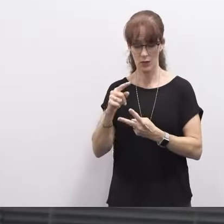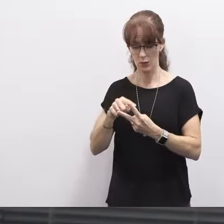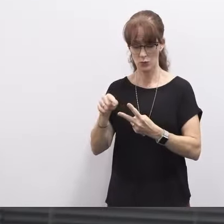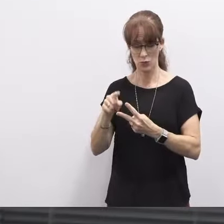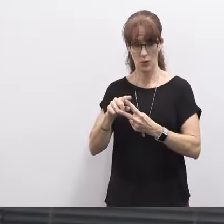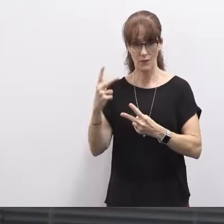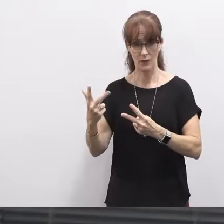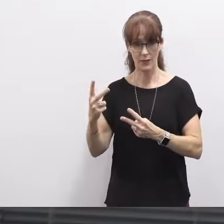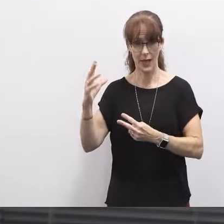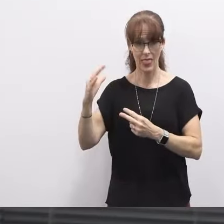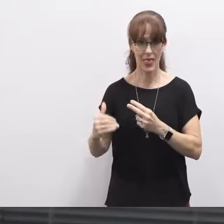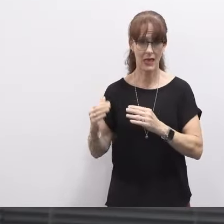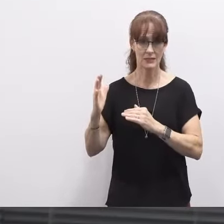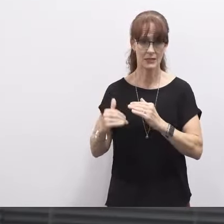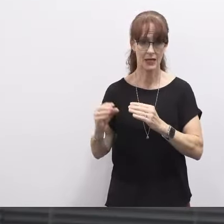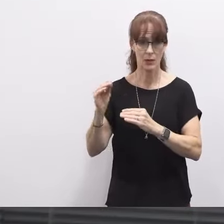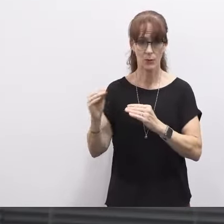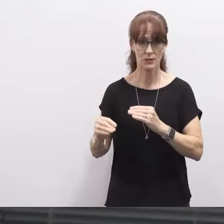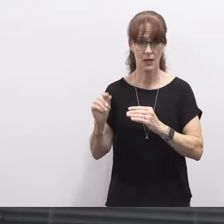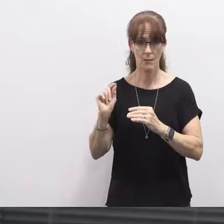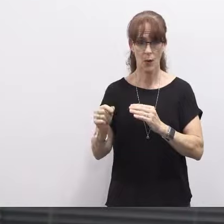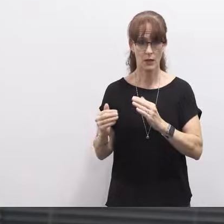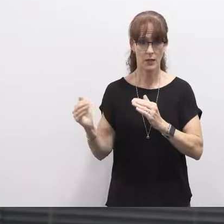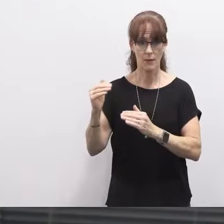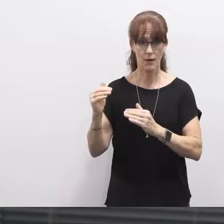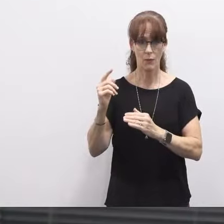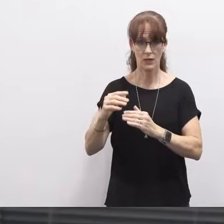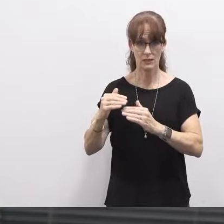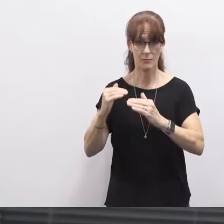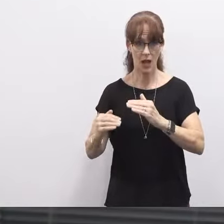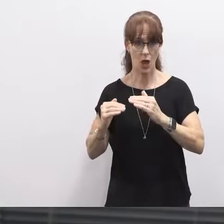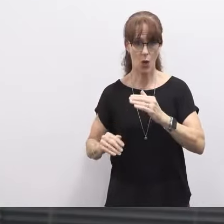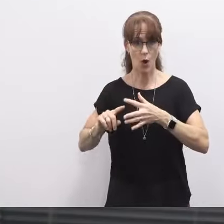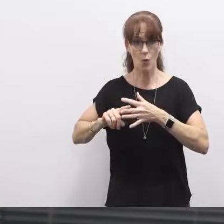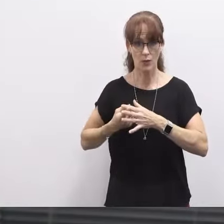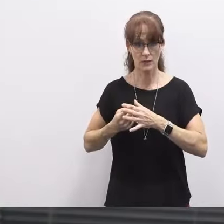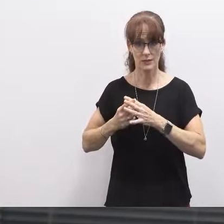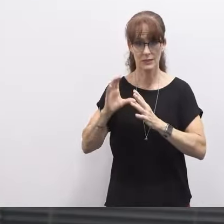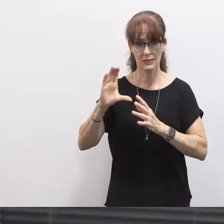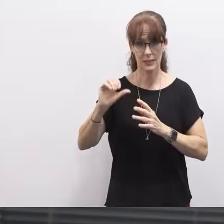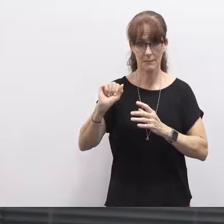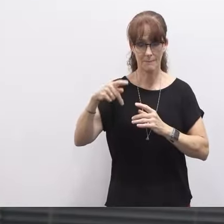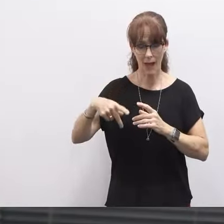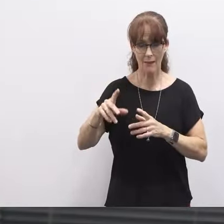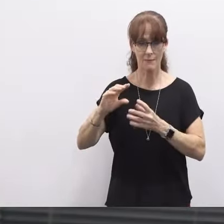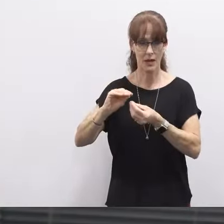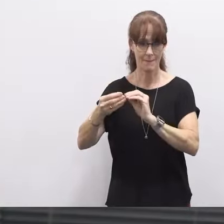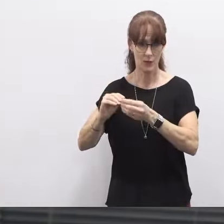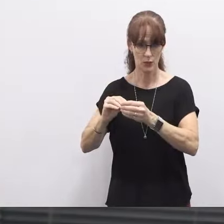are less than a percentage point above. And one is below the original Latino CVAP numbers. In minority, majority districts,